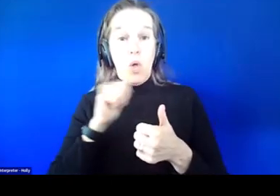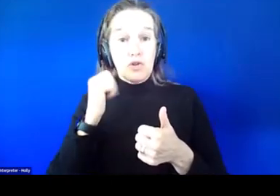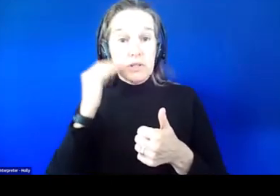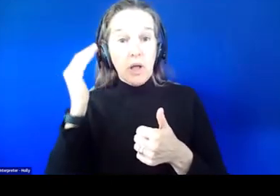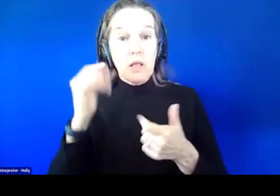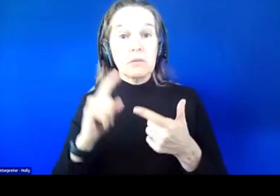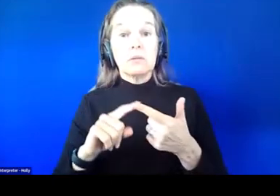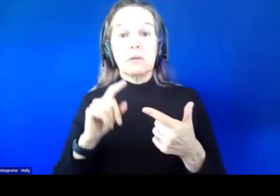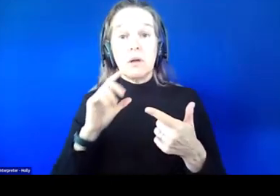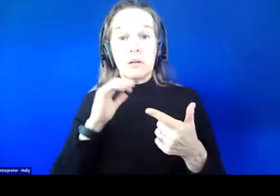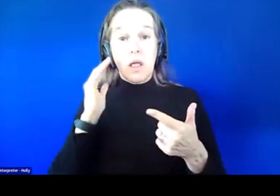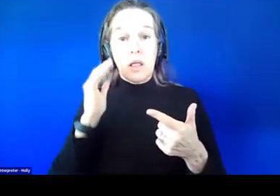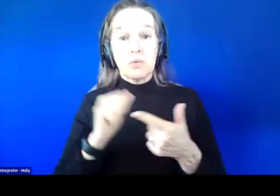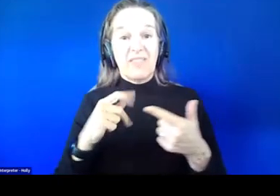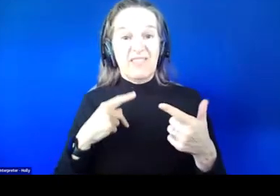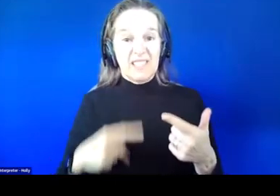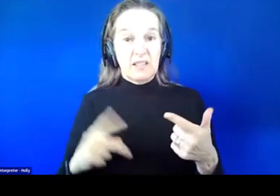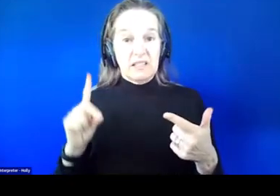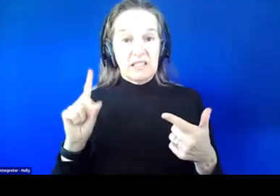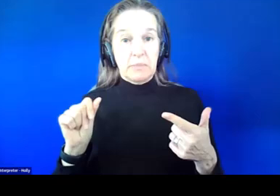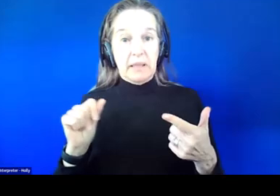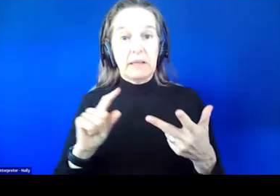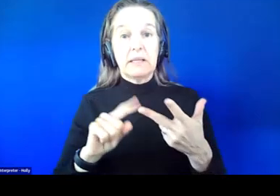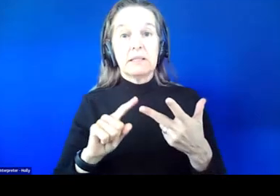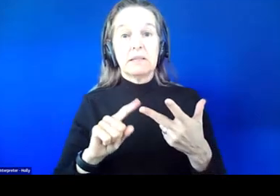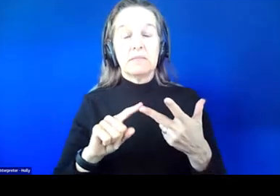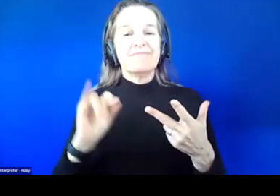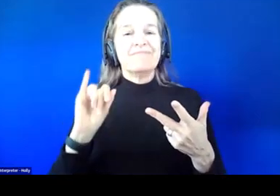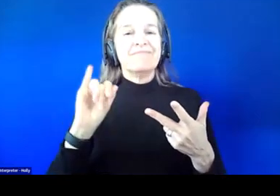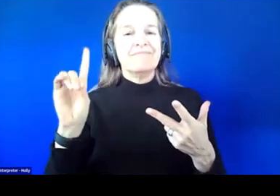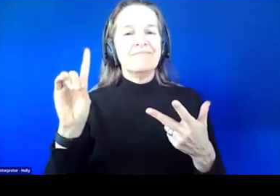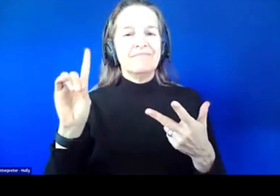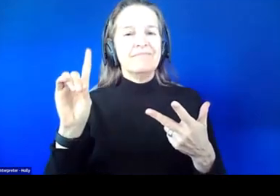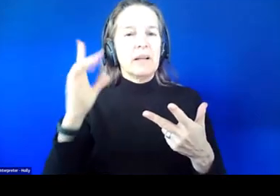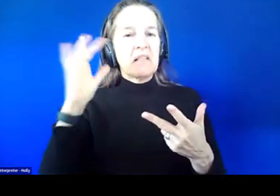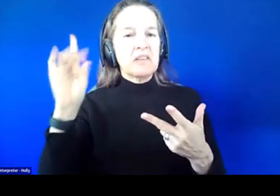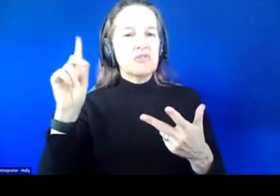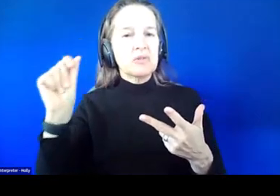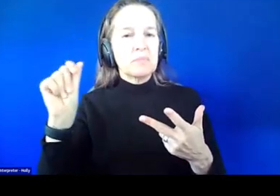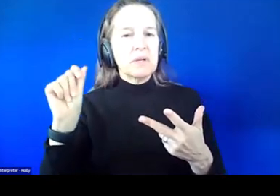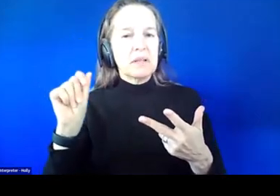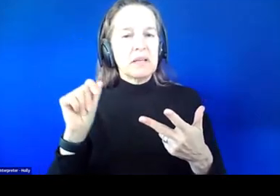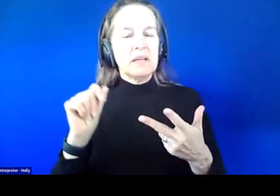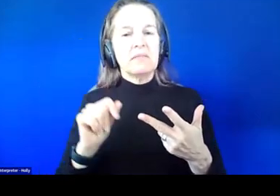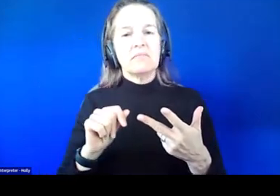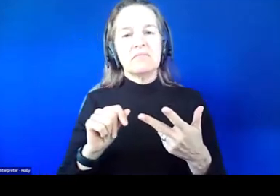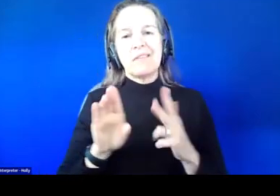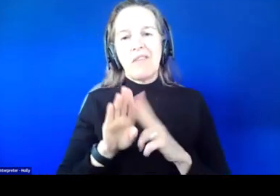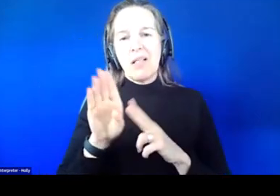We work with individuals with intellectual and developmental disabilities. And we work with